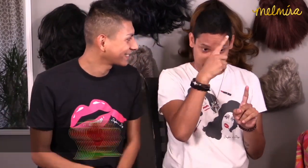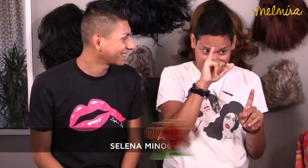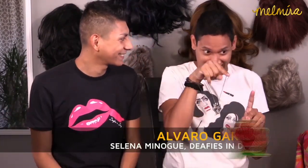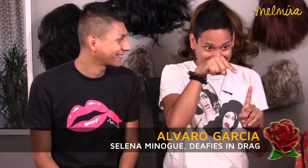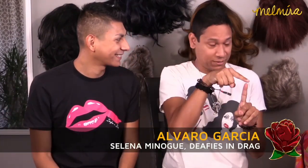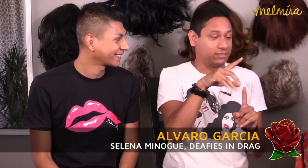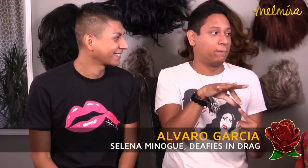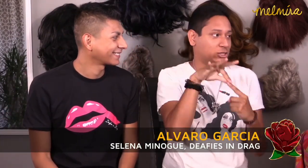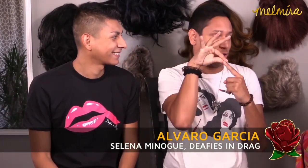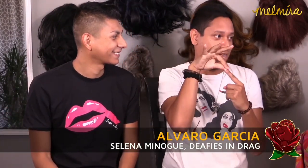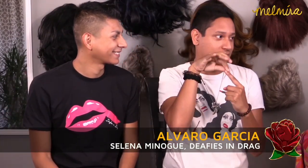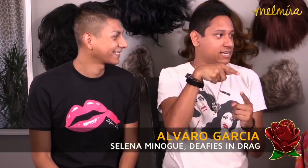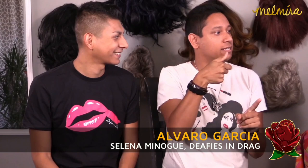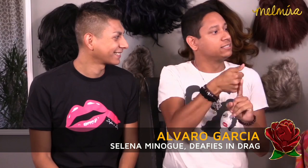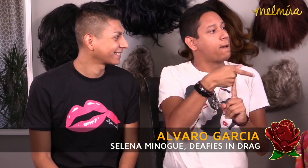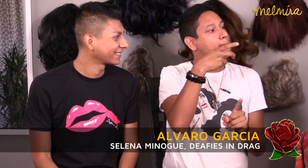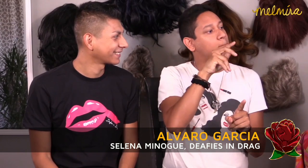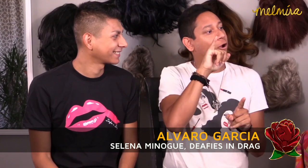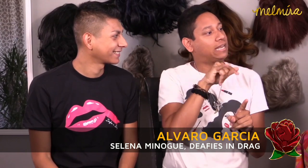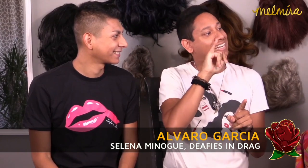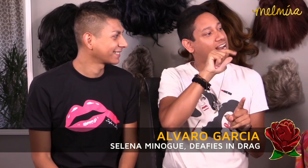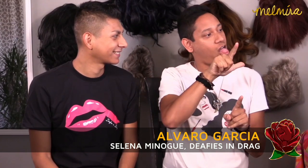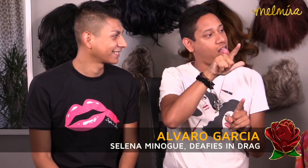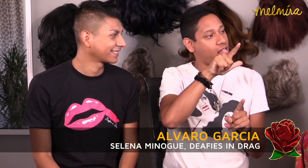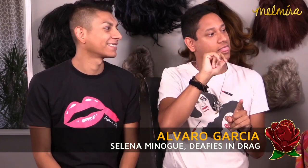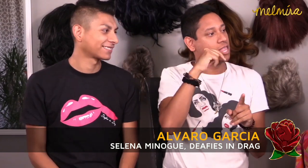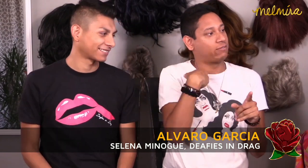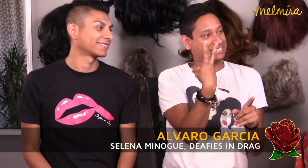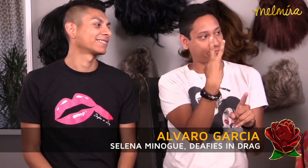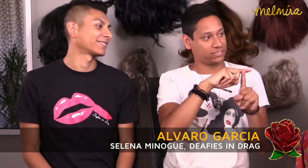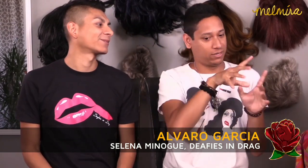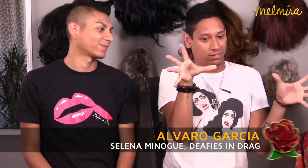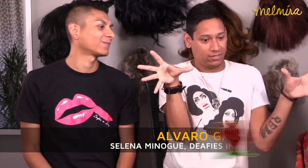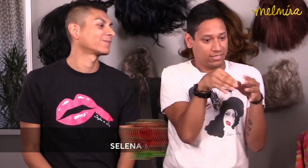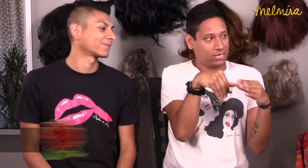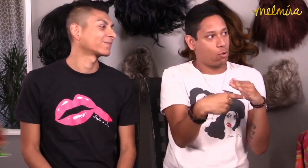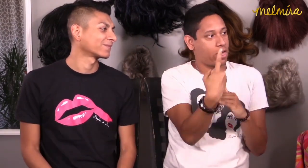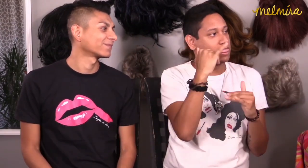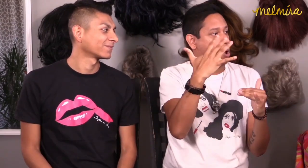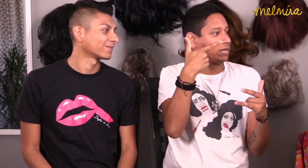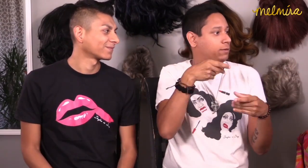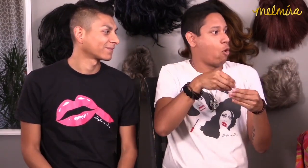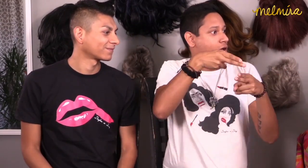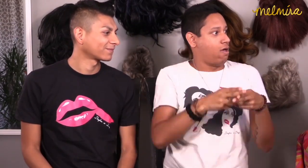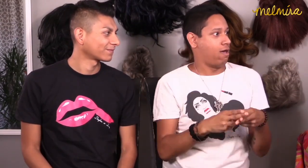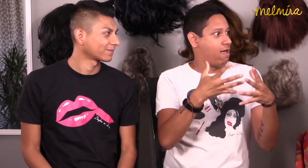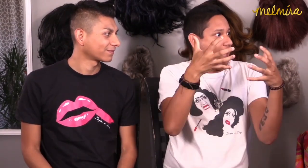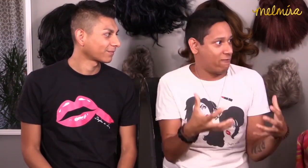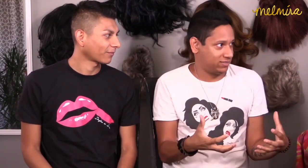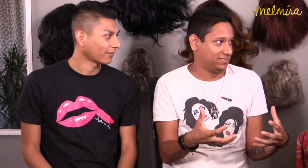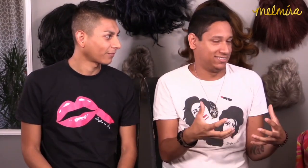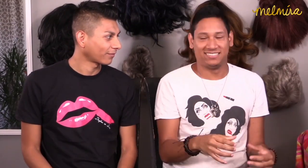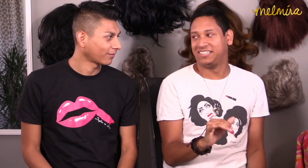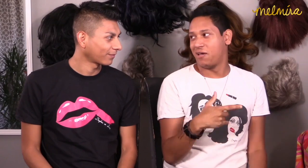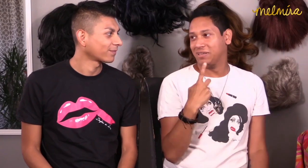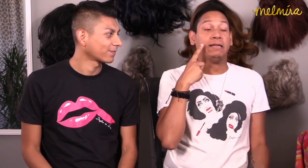Mhmm. But understand this, especially, it is a ponytail. There were six different ones stacked together as one, that was why it's more heavy.